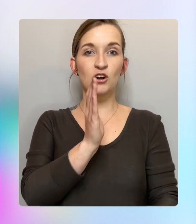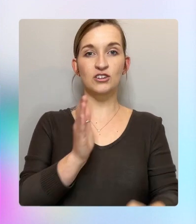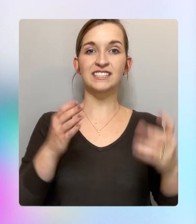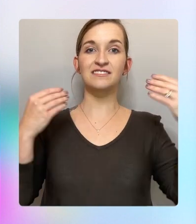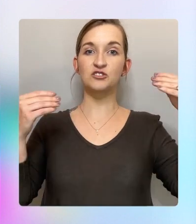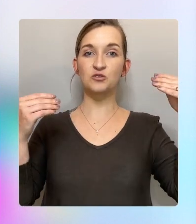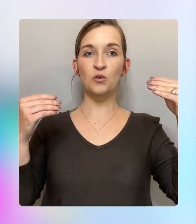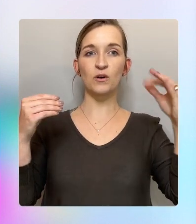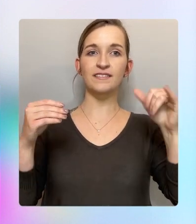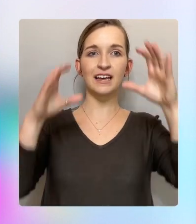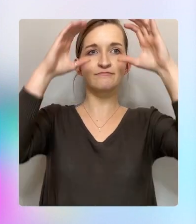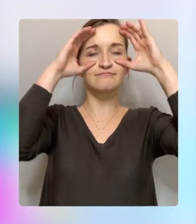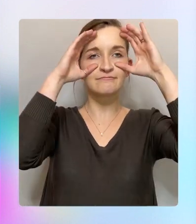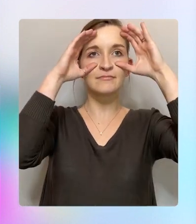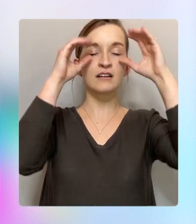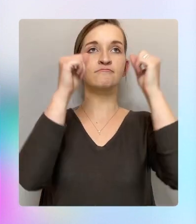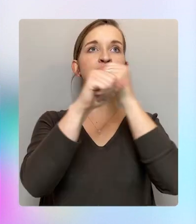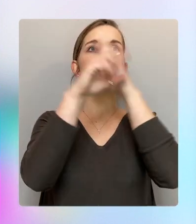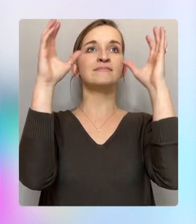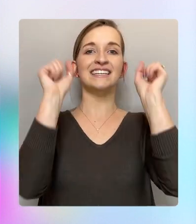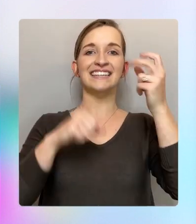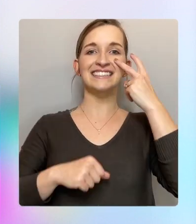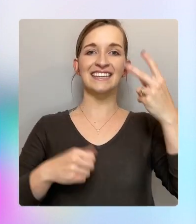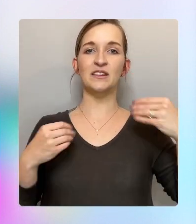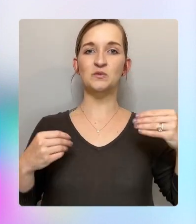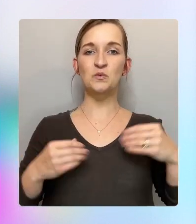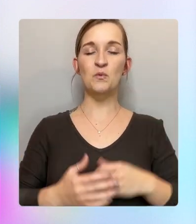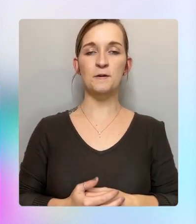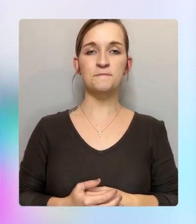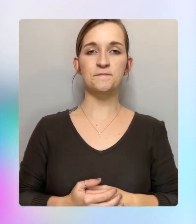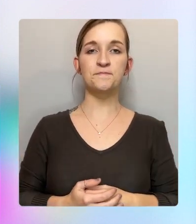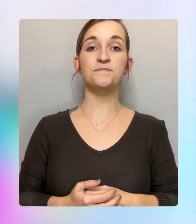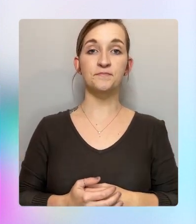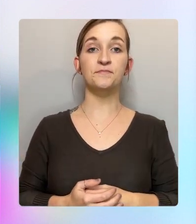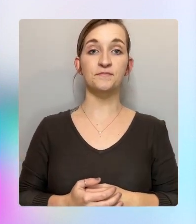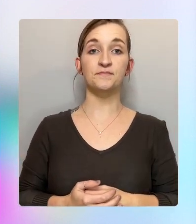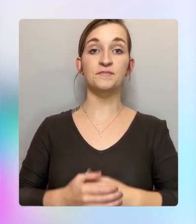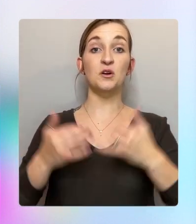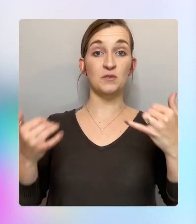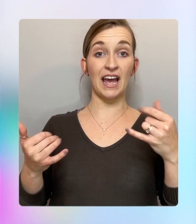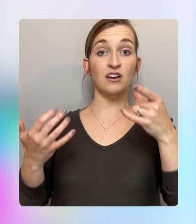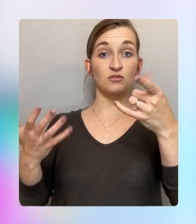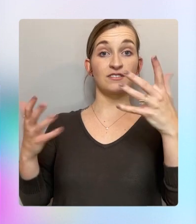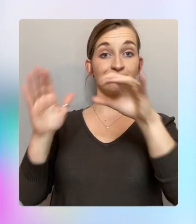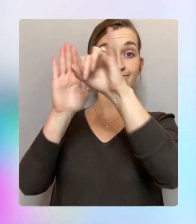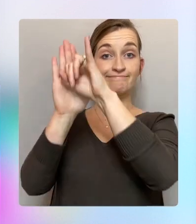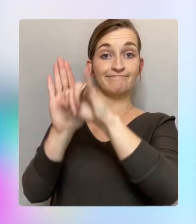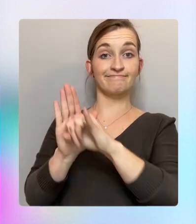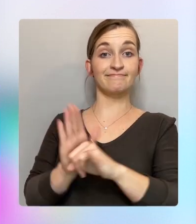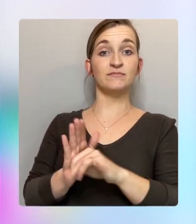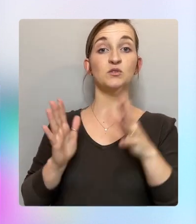All right, now, once you've identified the goals of your campaign and your target audience,